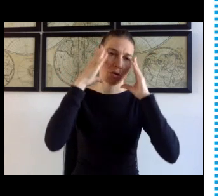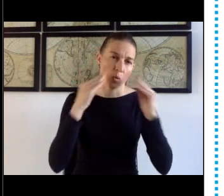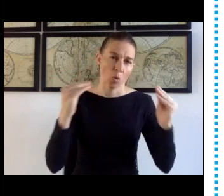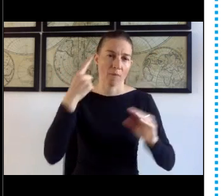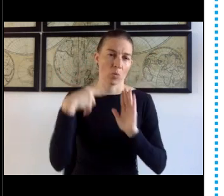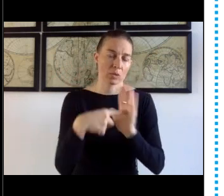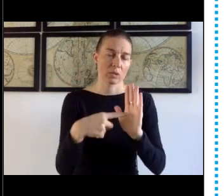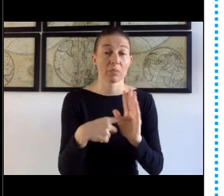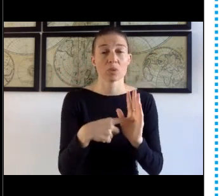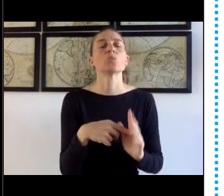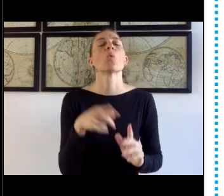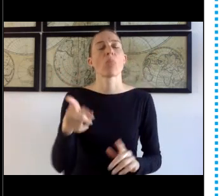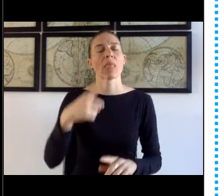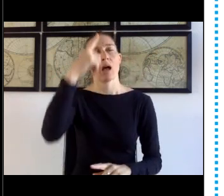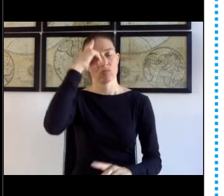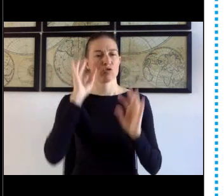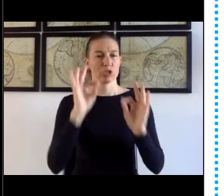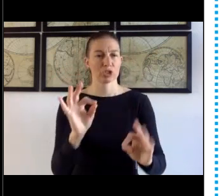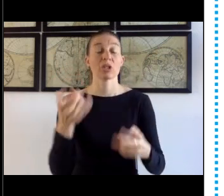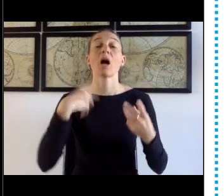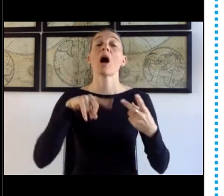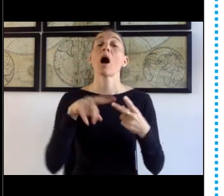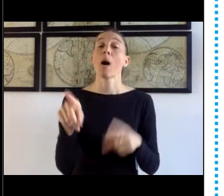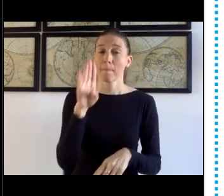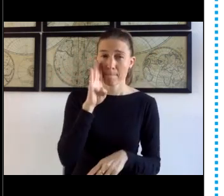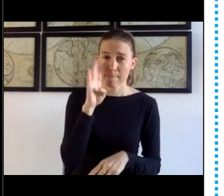In Belgium they've done it for some of the bigger stations.